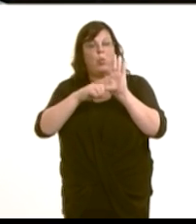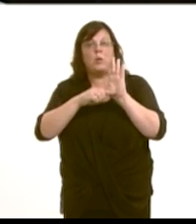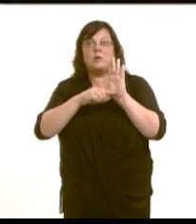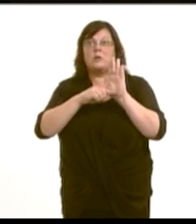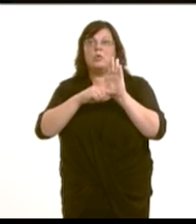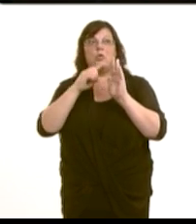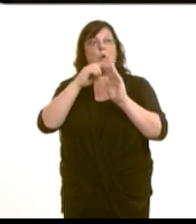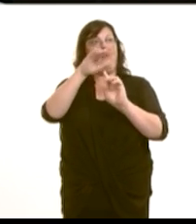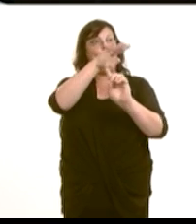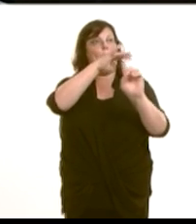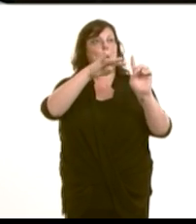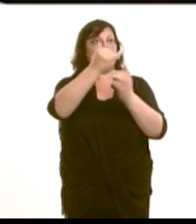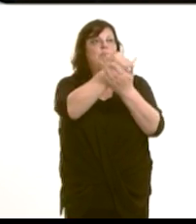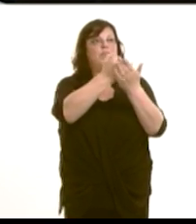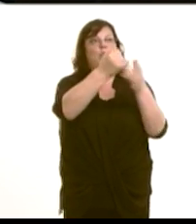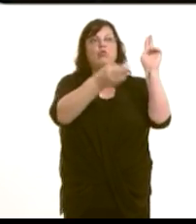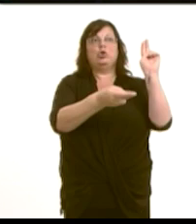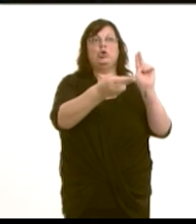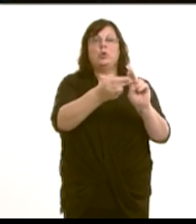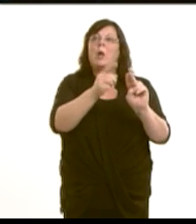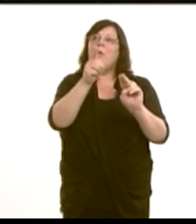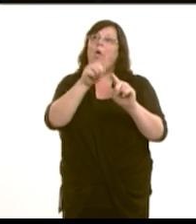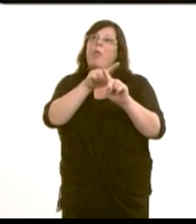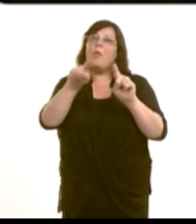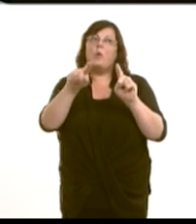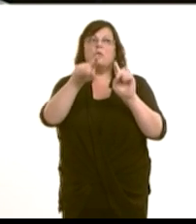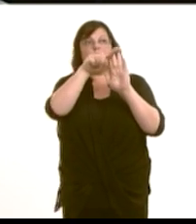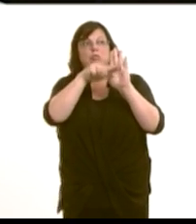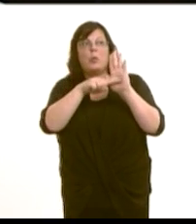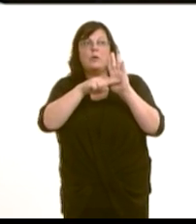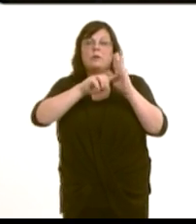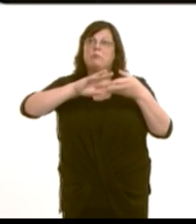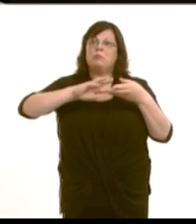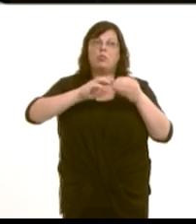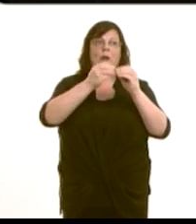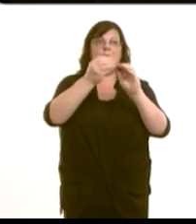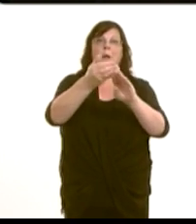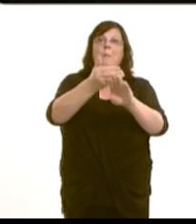Many of these measures were passed before we joined the European Union, for example,